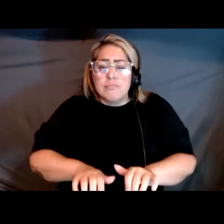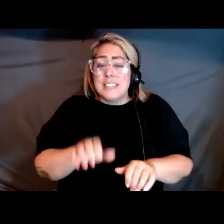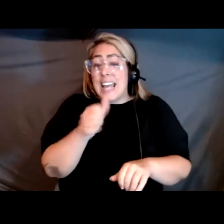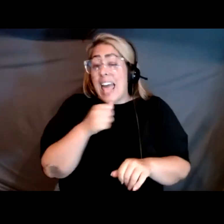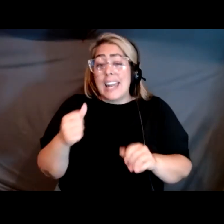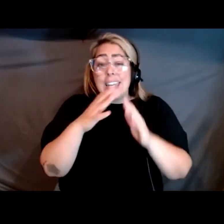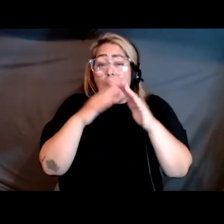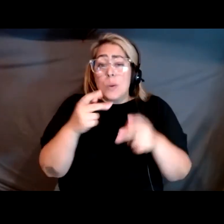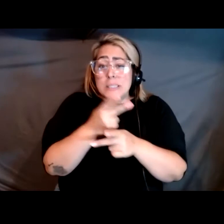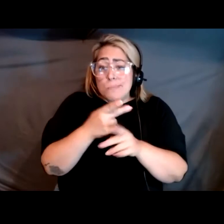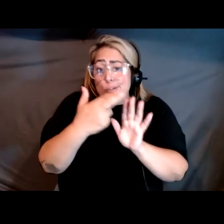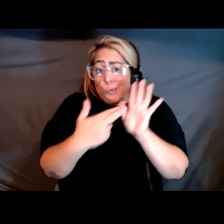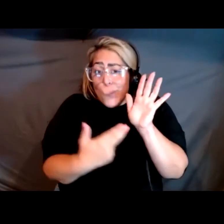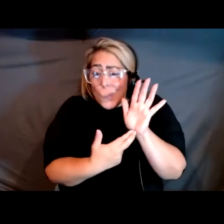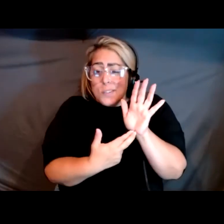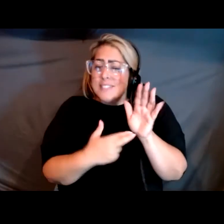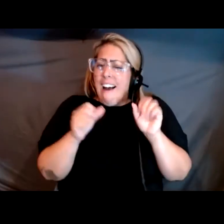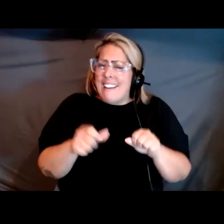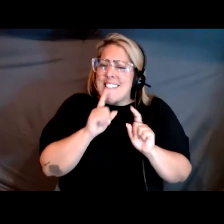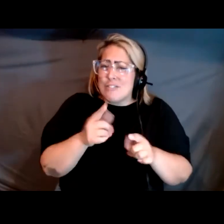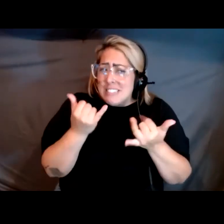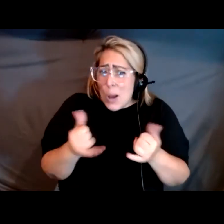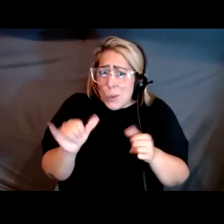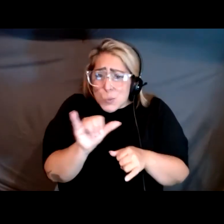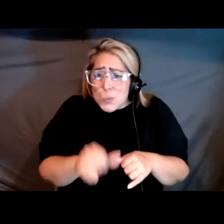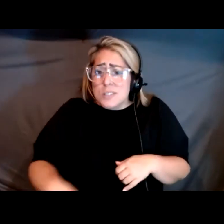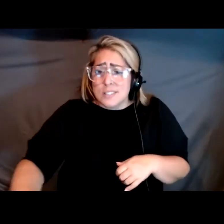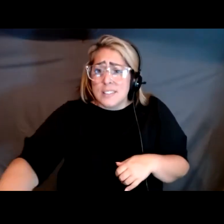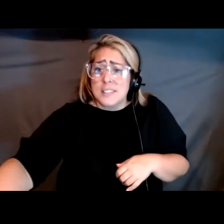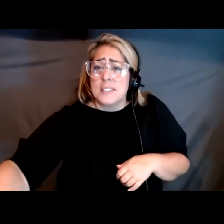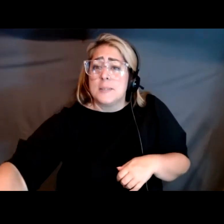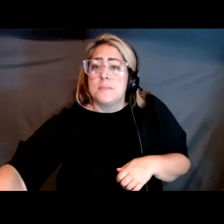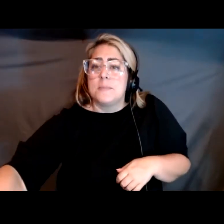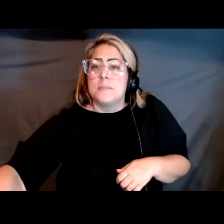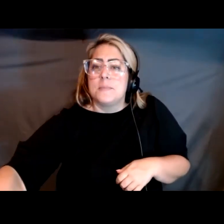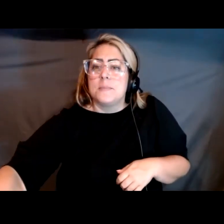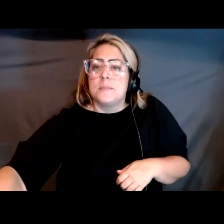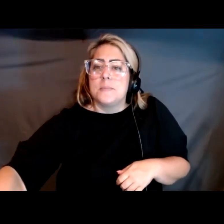I can answer your questions now.